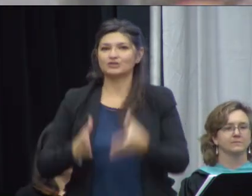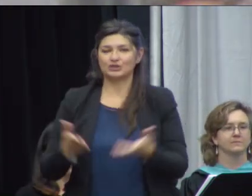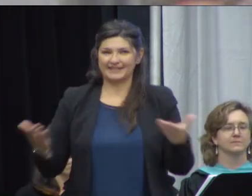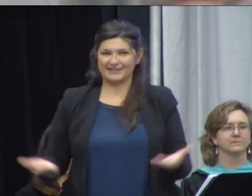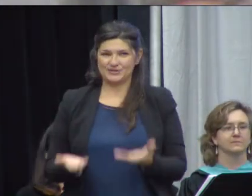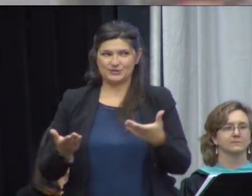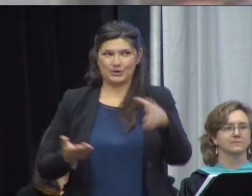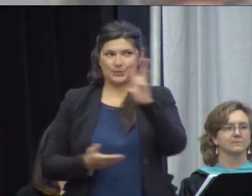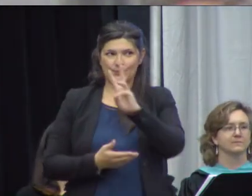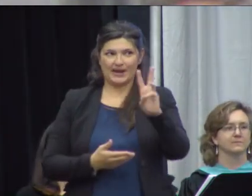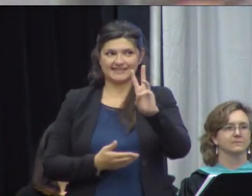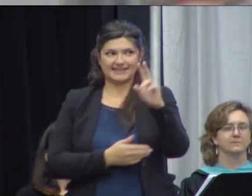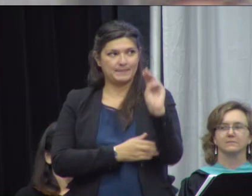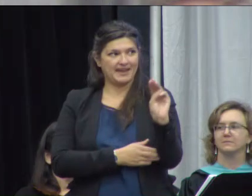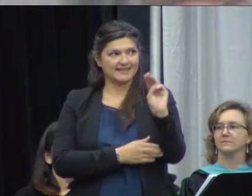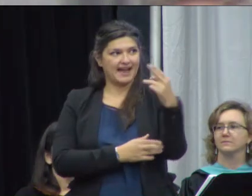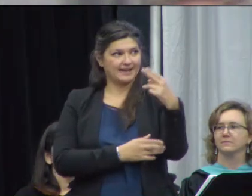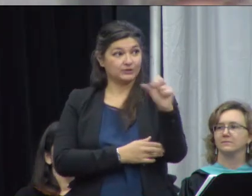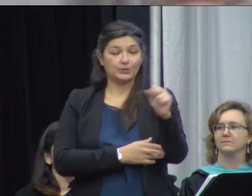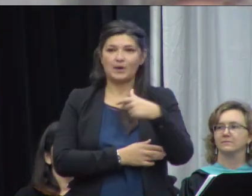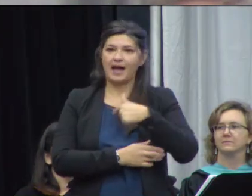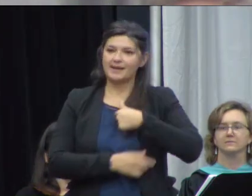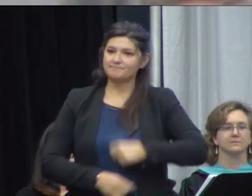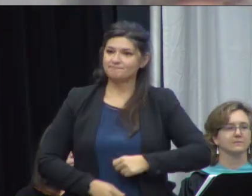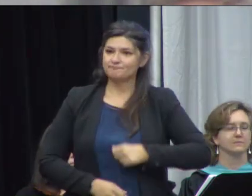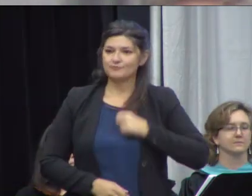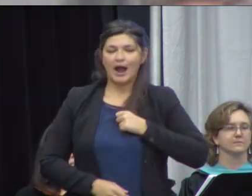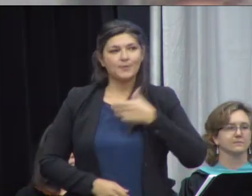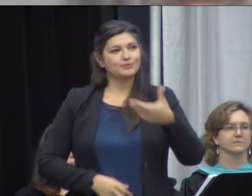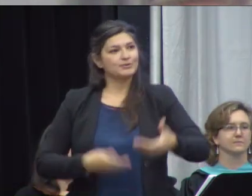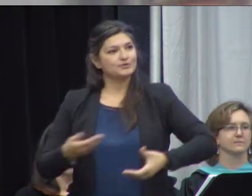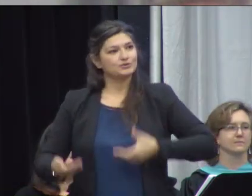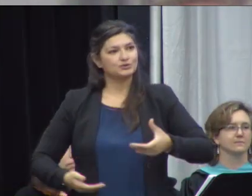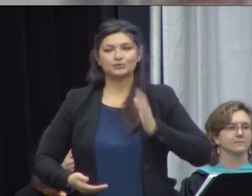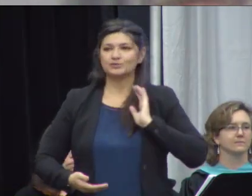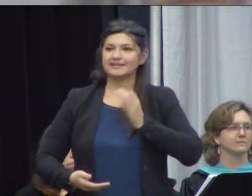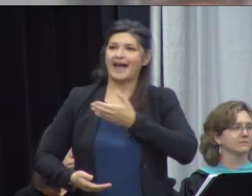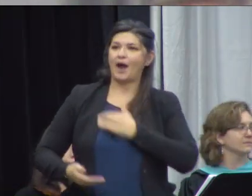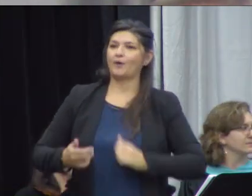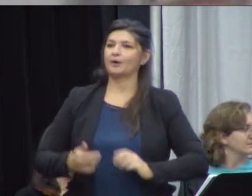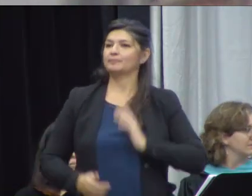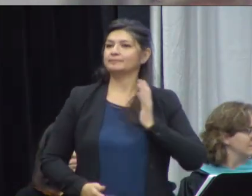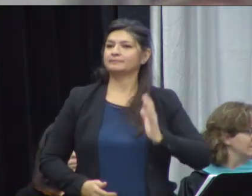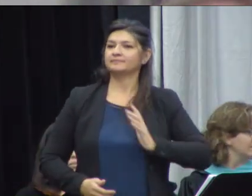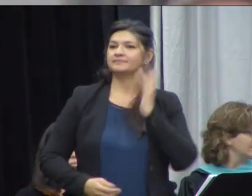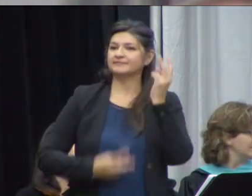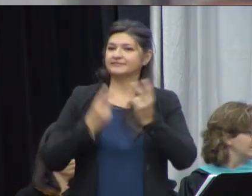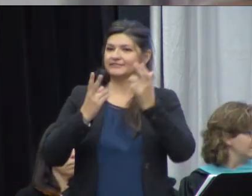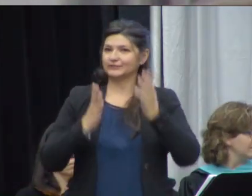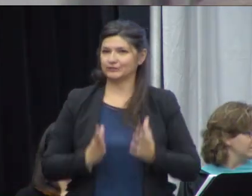It is my honor to introduce our distinguished guests for this afternoon's Commencement Ceremony.